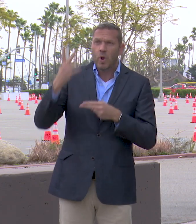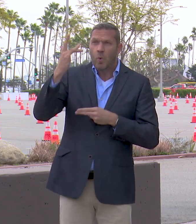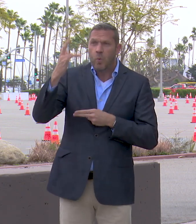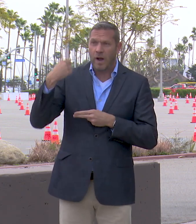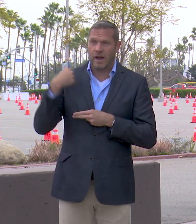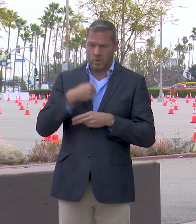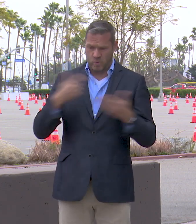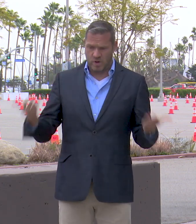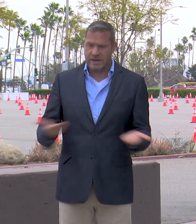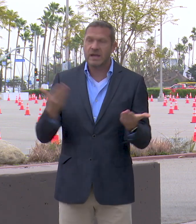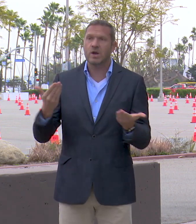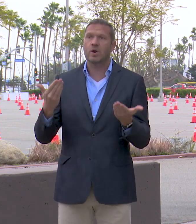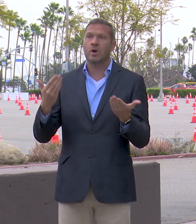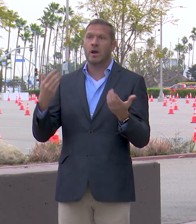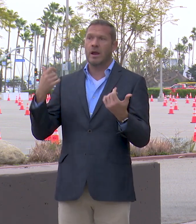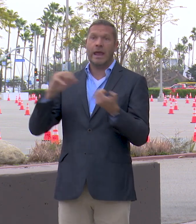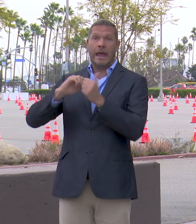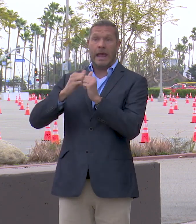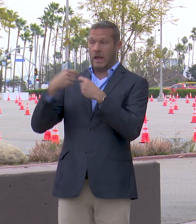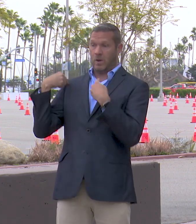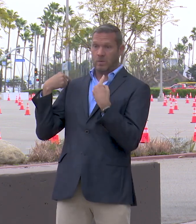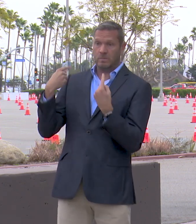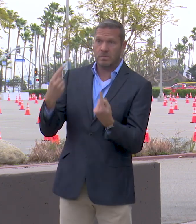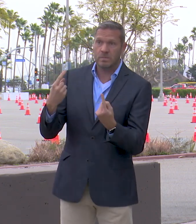kind of what's next for the city just as a general update.